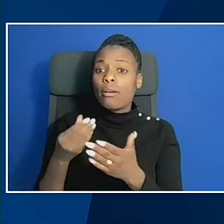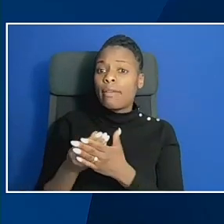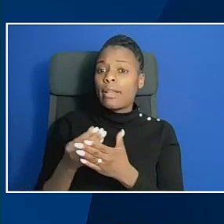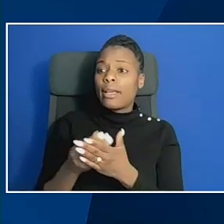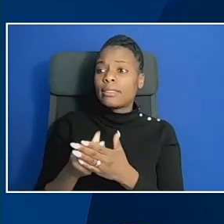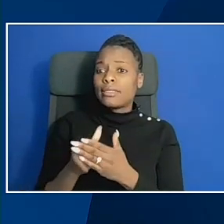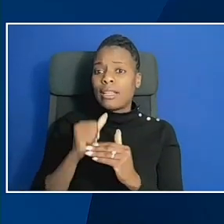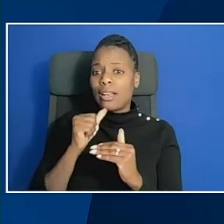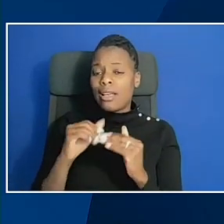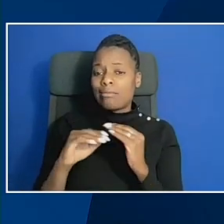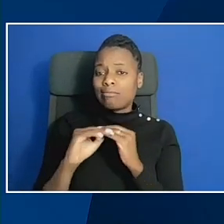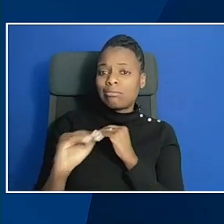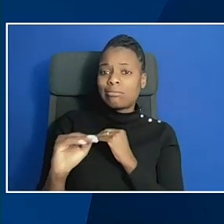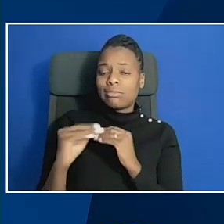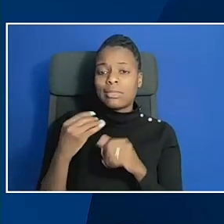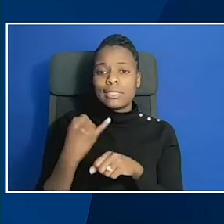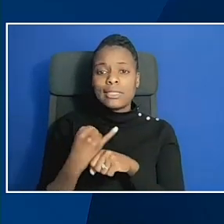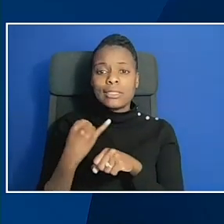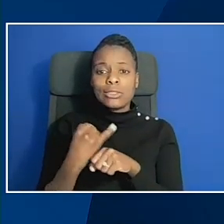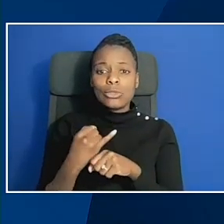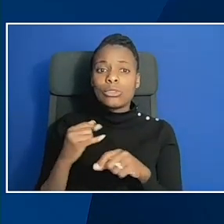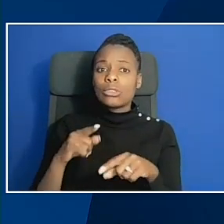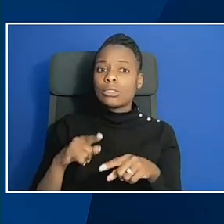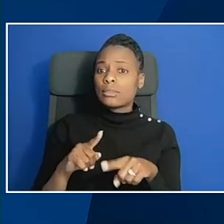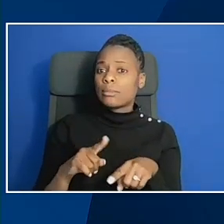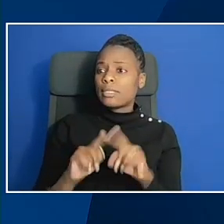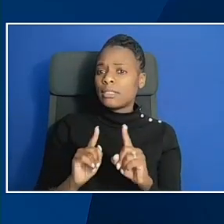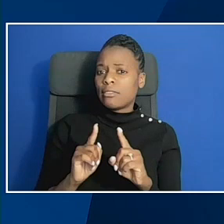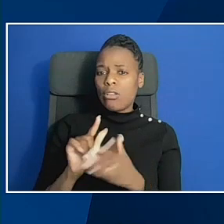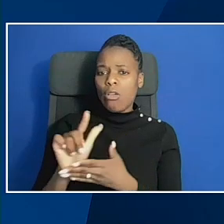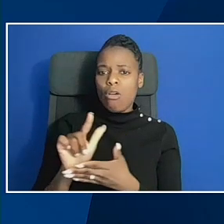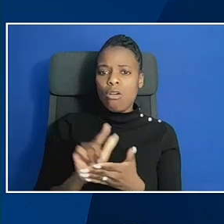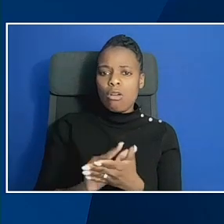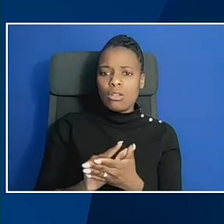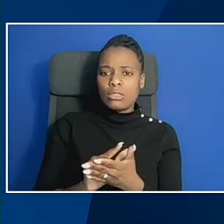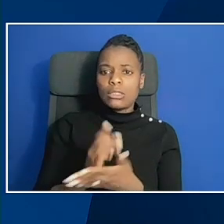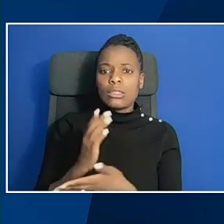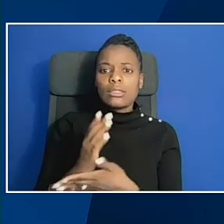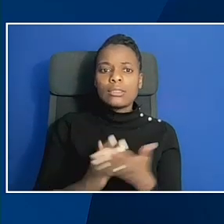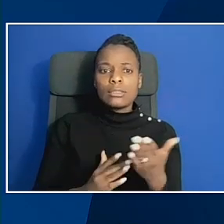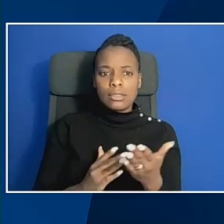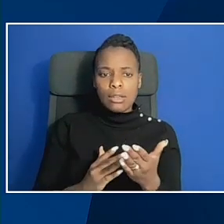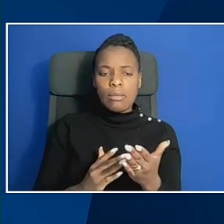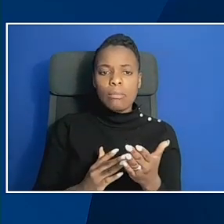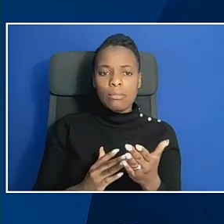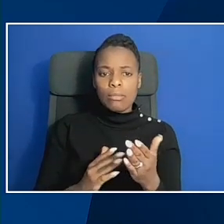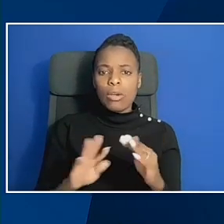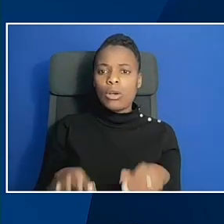institutions by a number of different types of laws, some of which are outlined really helpfully in Robyn Smith and Libby